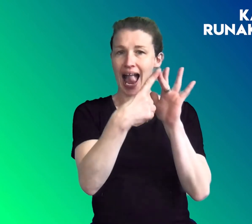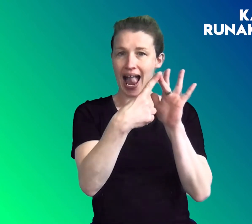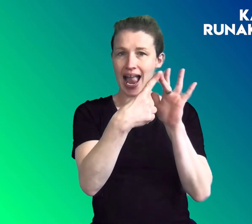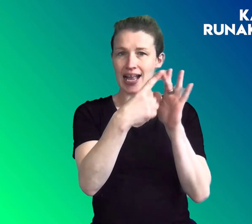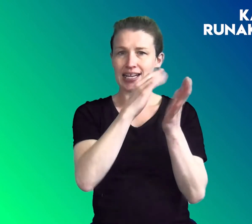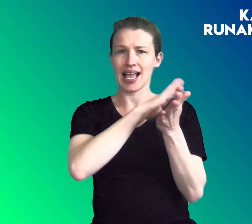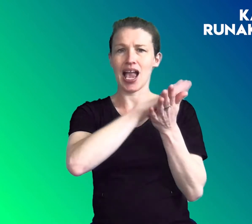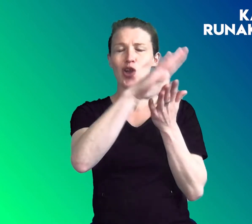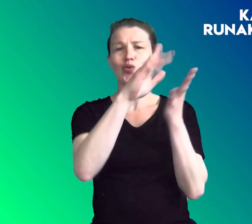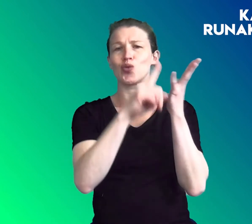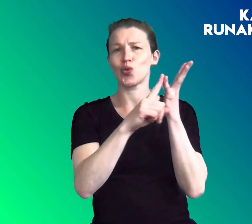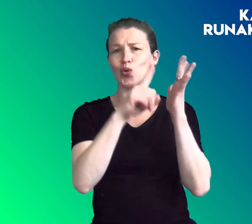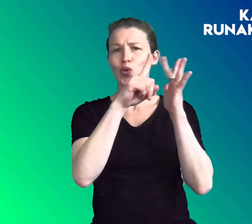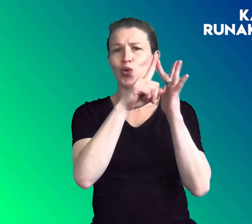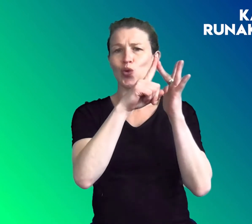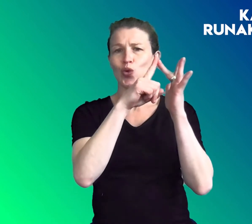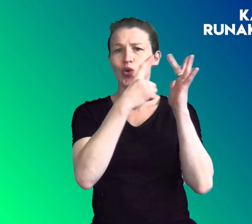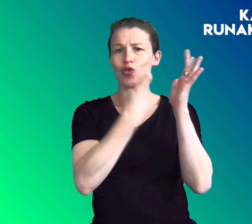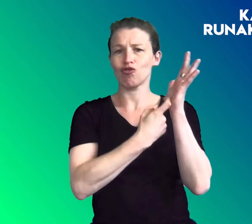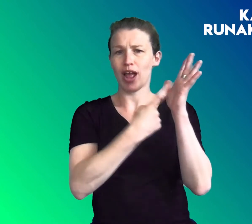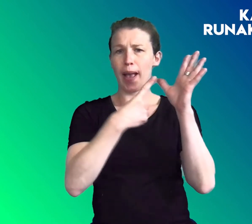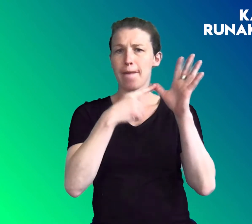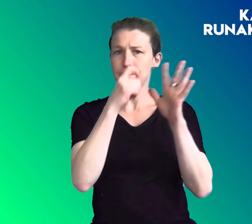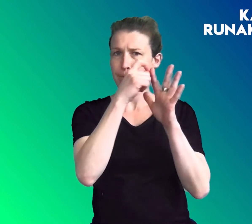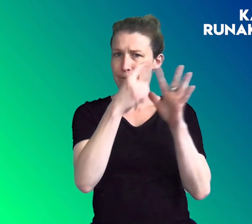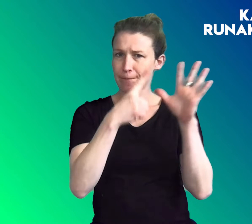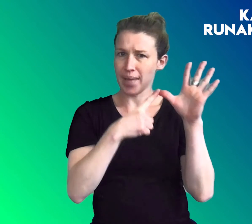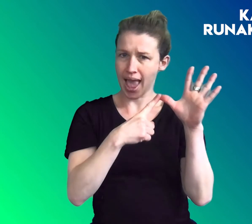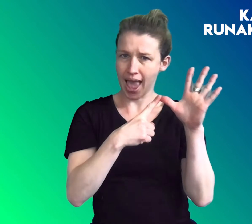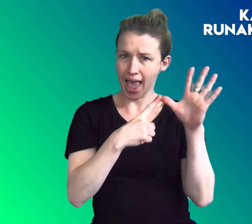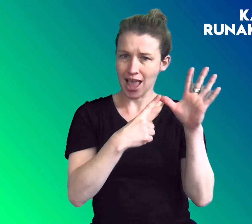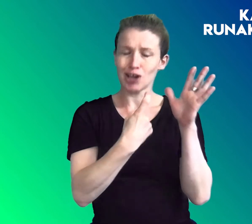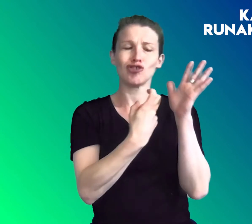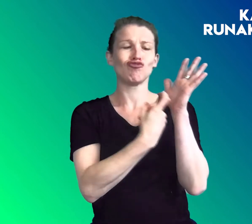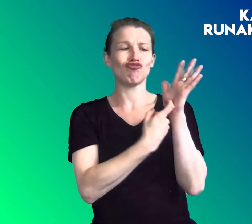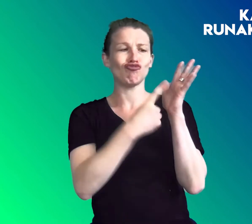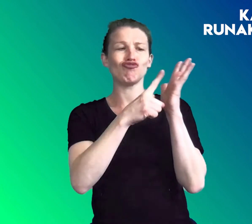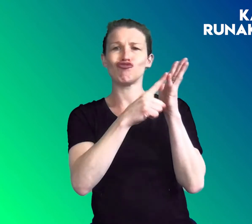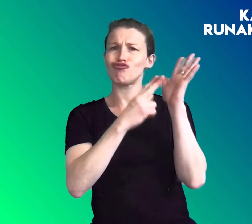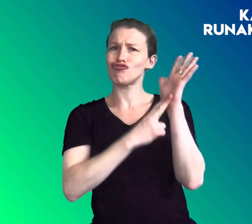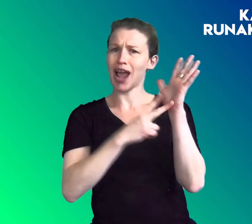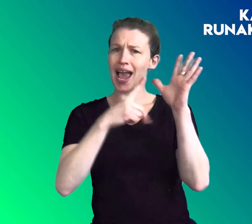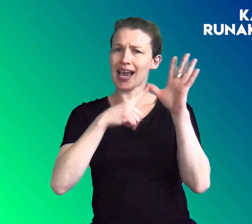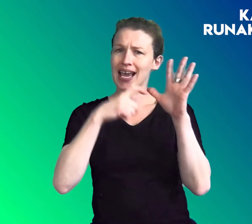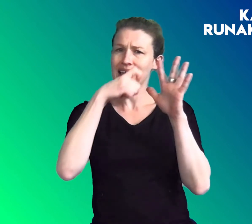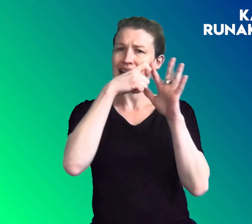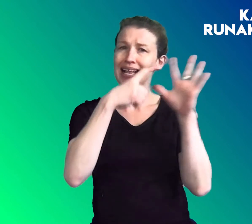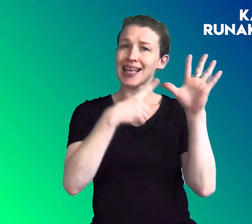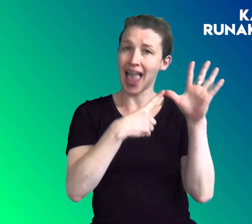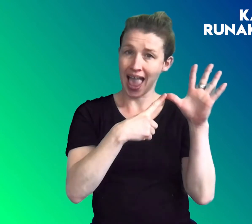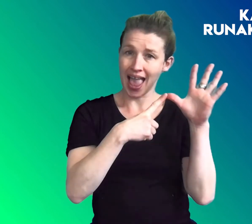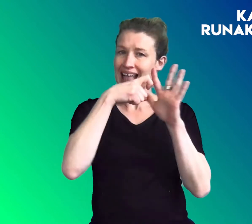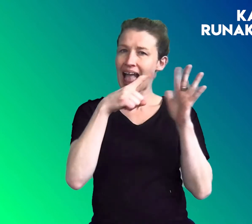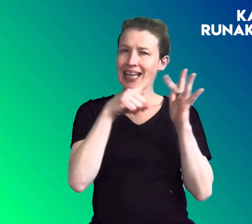Kati Huirapa Runaka Ki Puketeraki and Orokonui Conservation Trust.